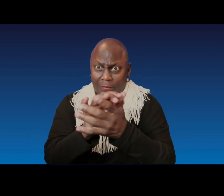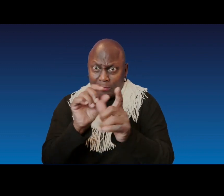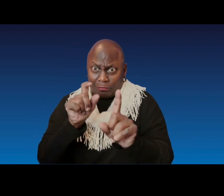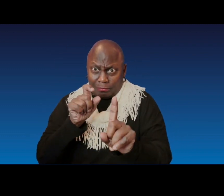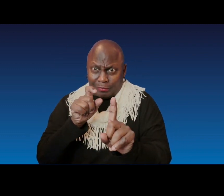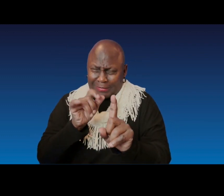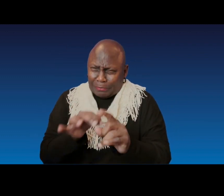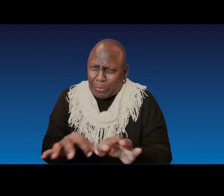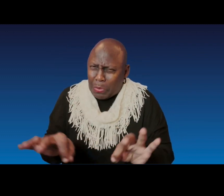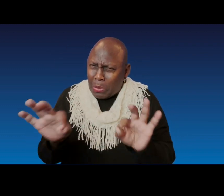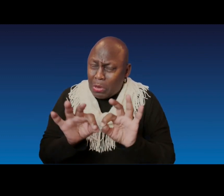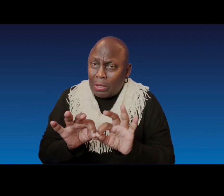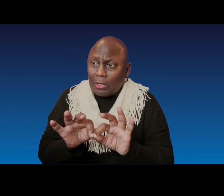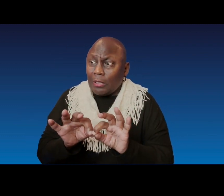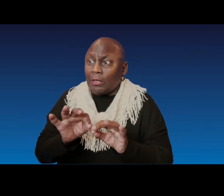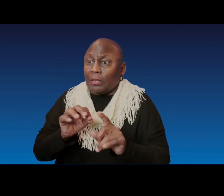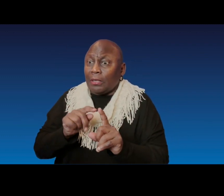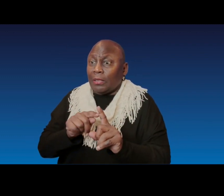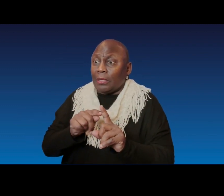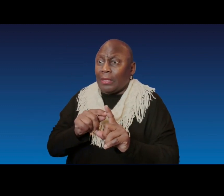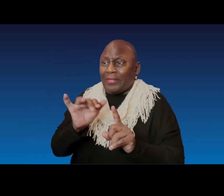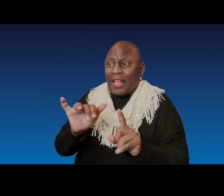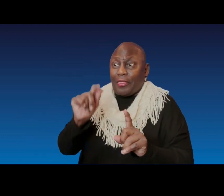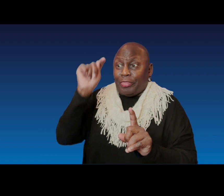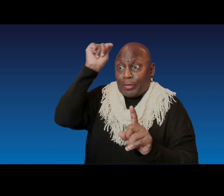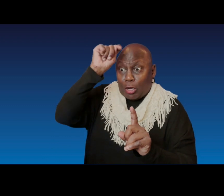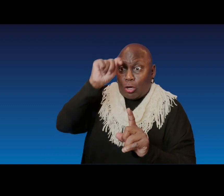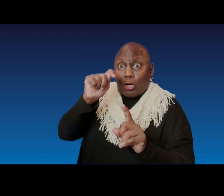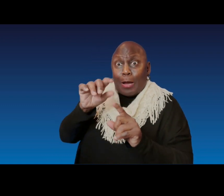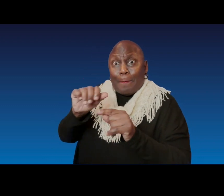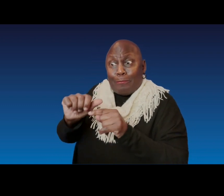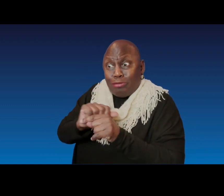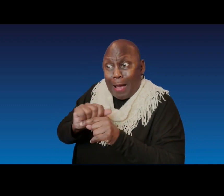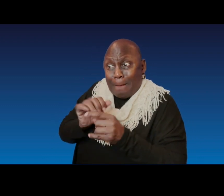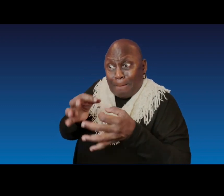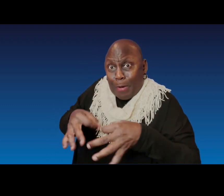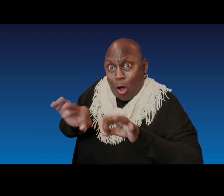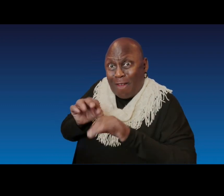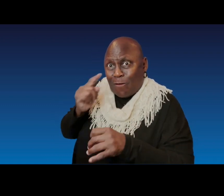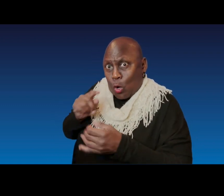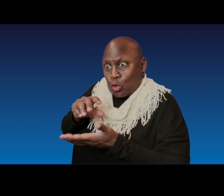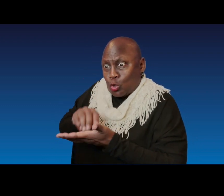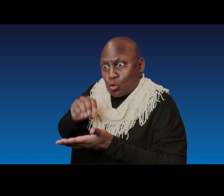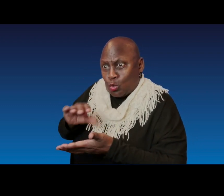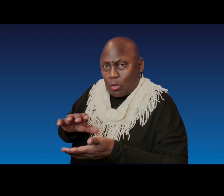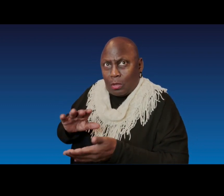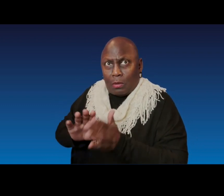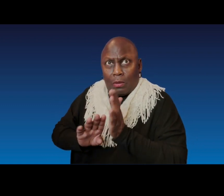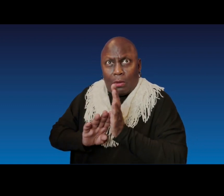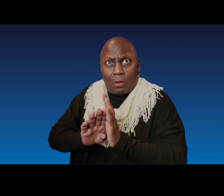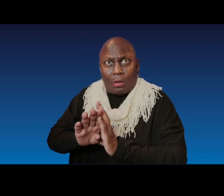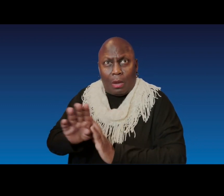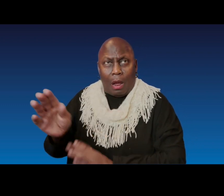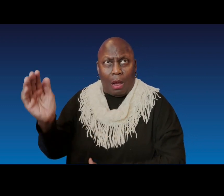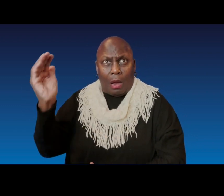in the beliefs and practices that dominate. In other words, it is a theory and practice